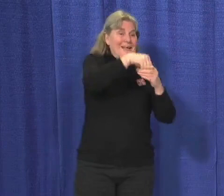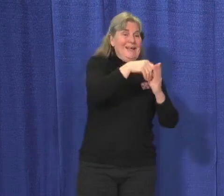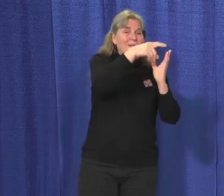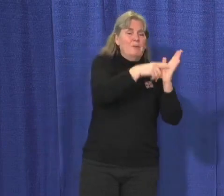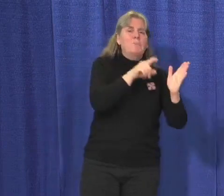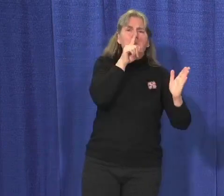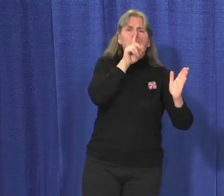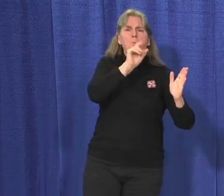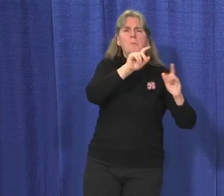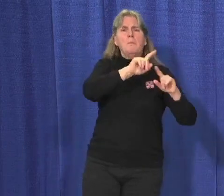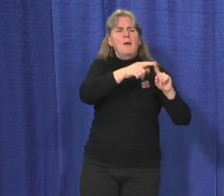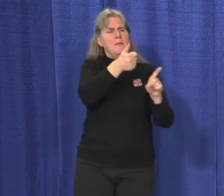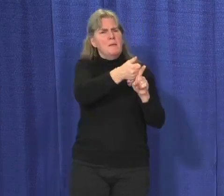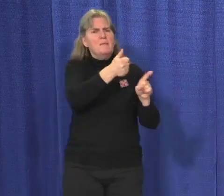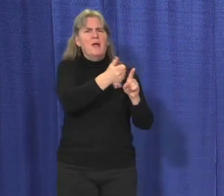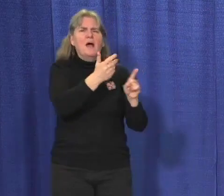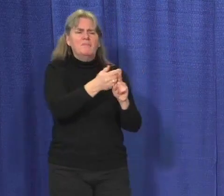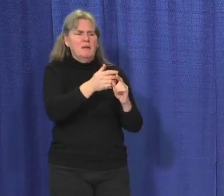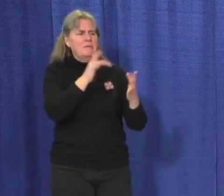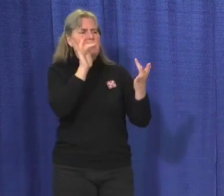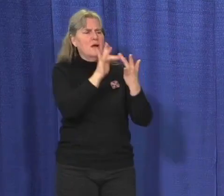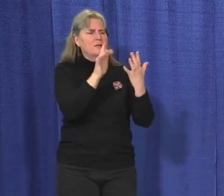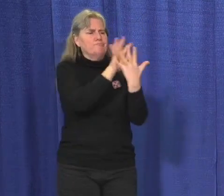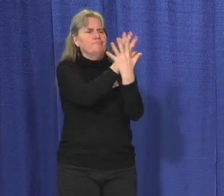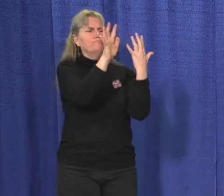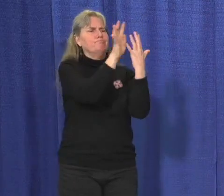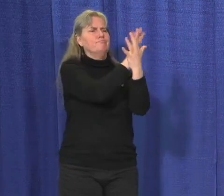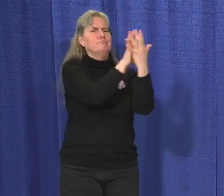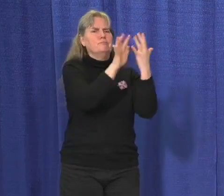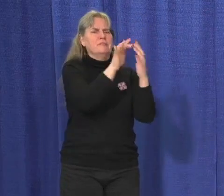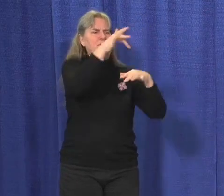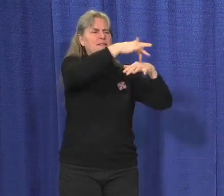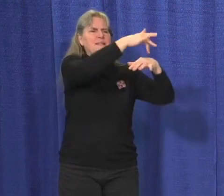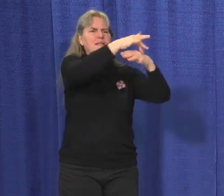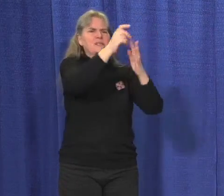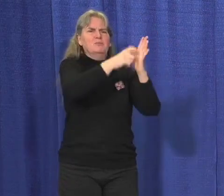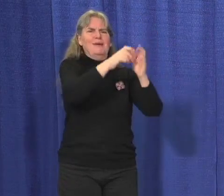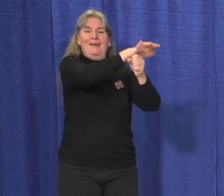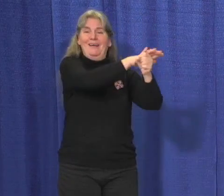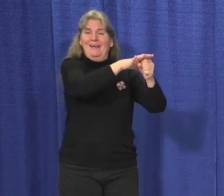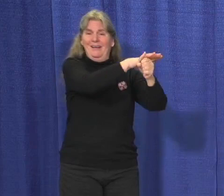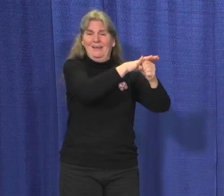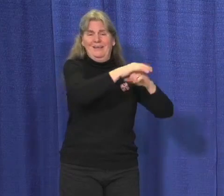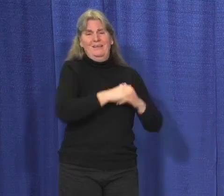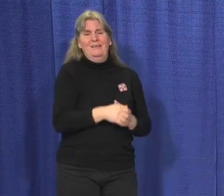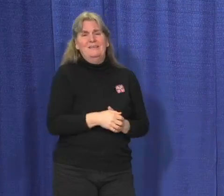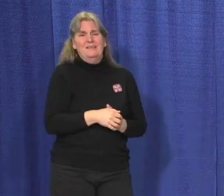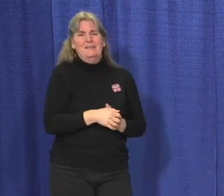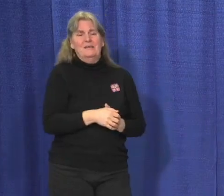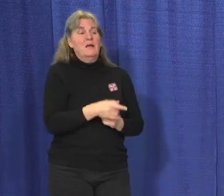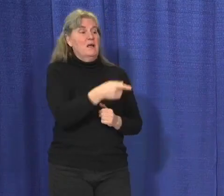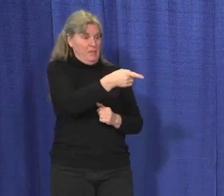workers but who may come into contact with workers. Although we were provided with a